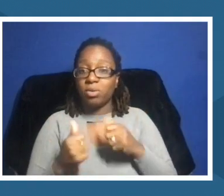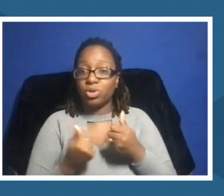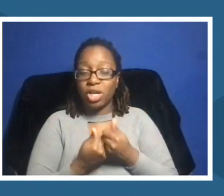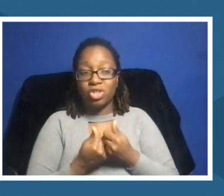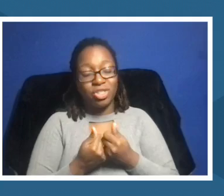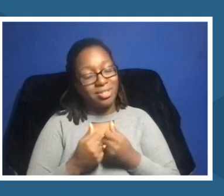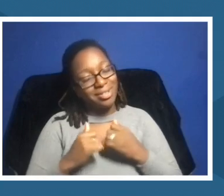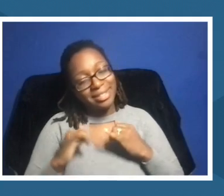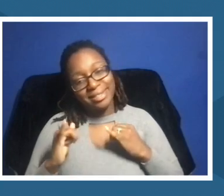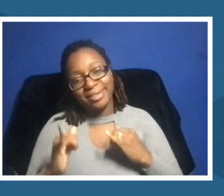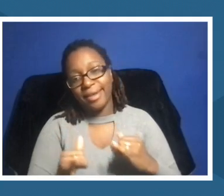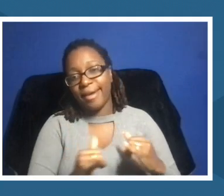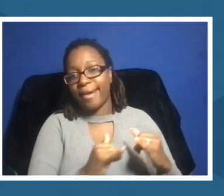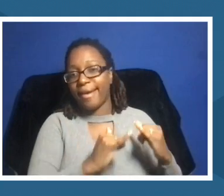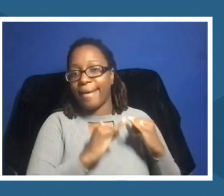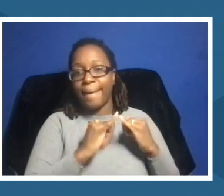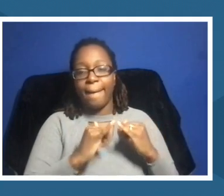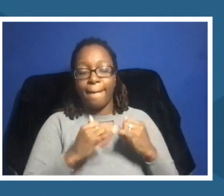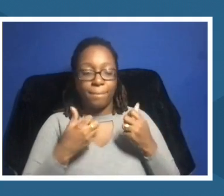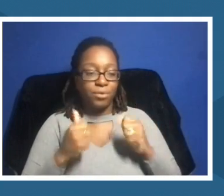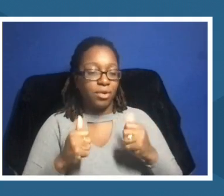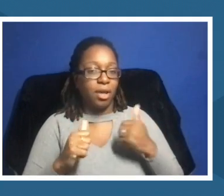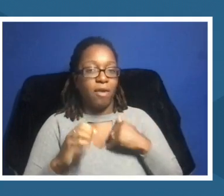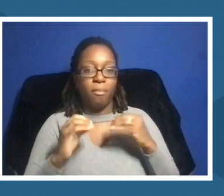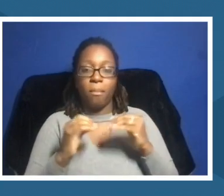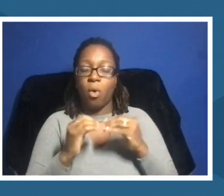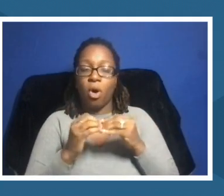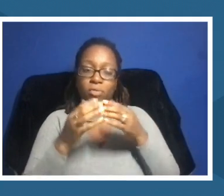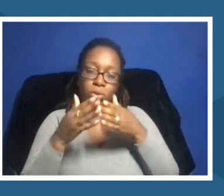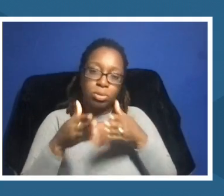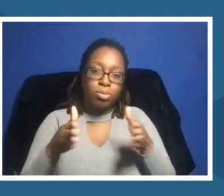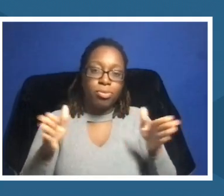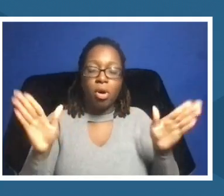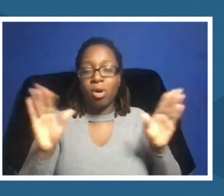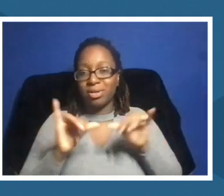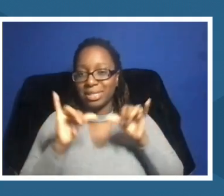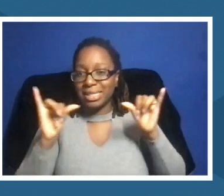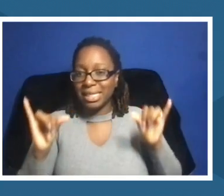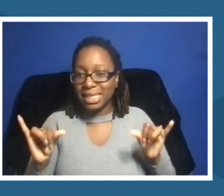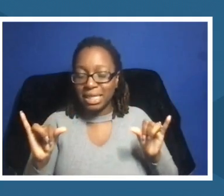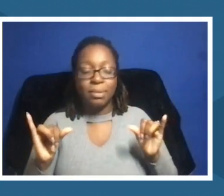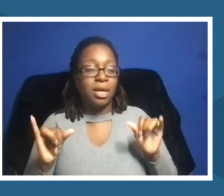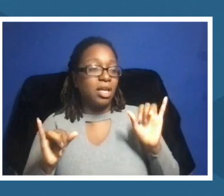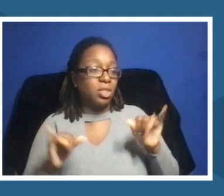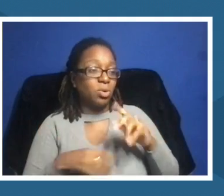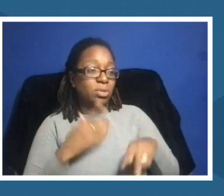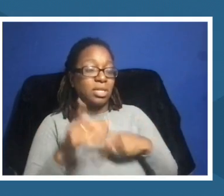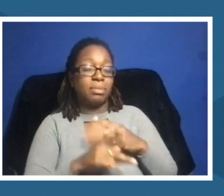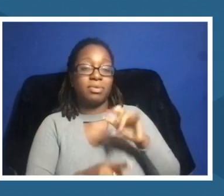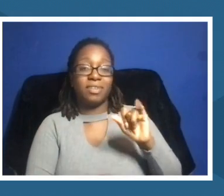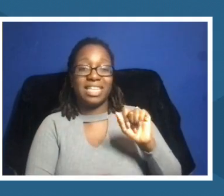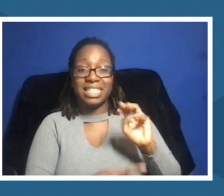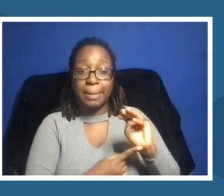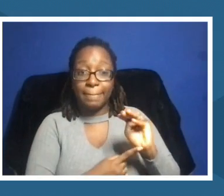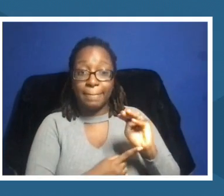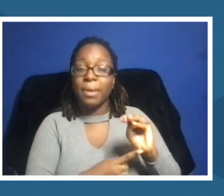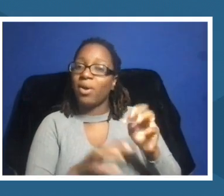interrogating those broader systems right those isms we can hopefully get over them right